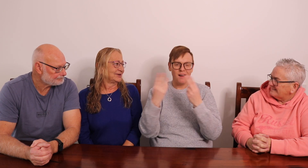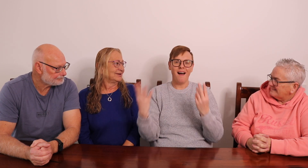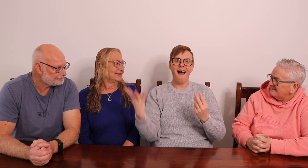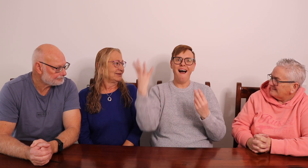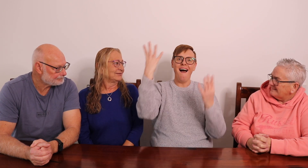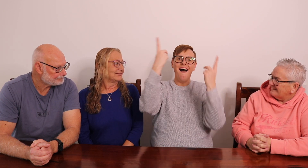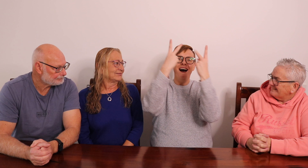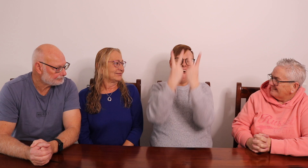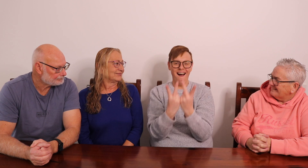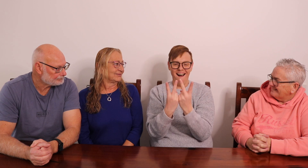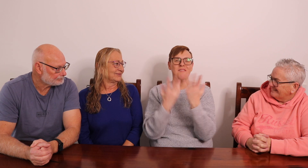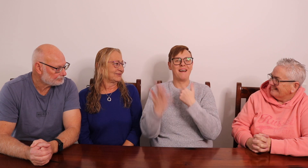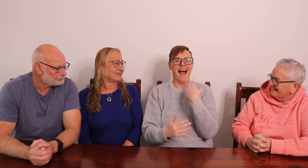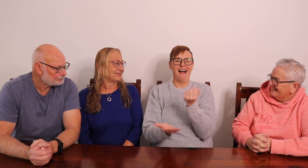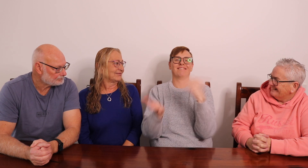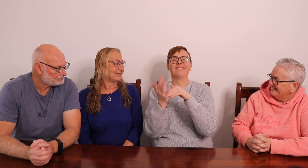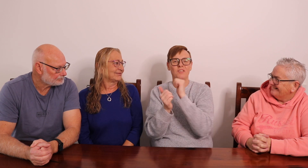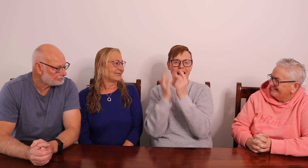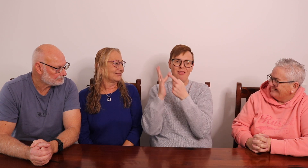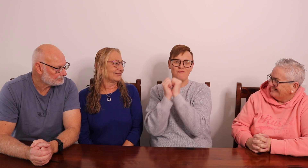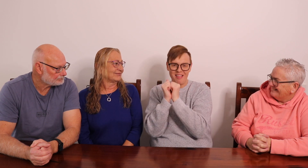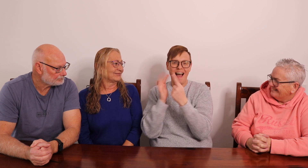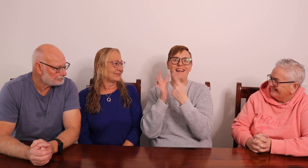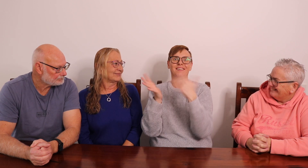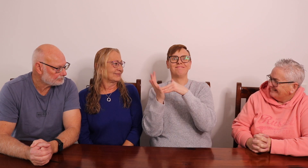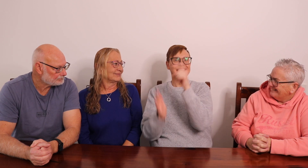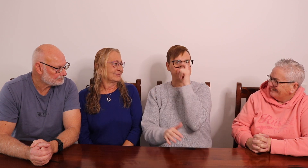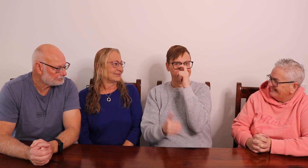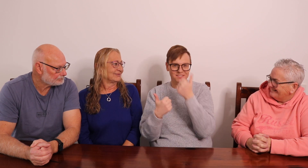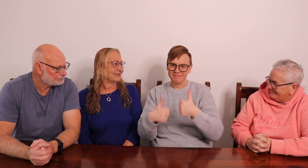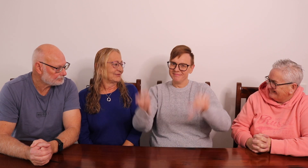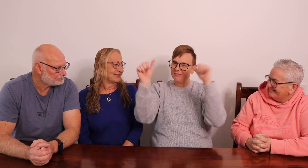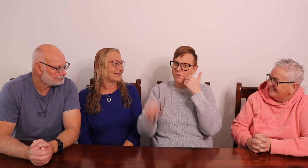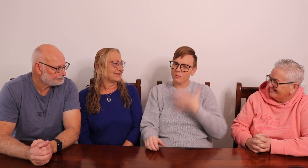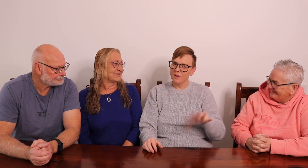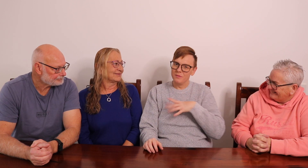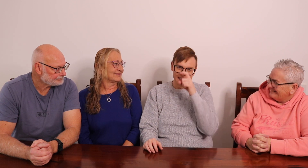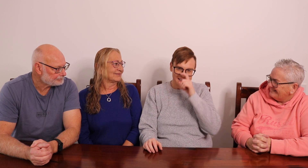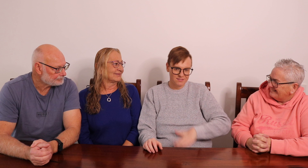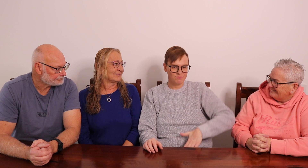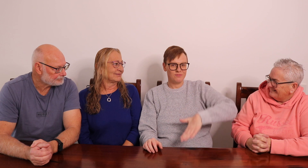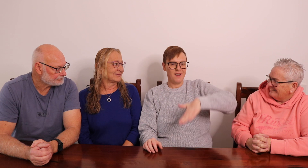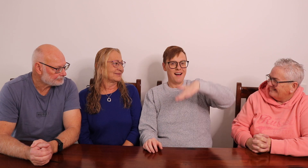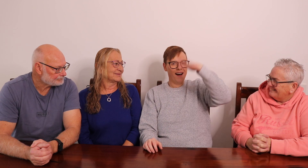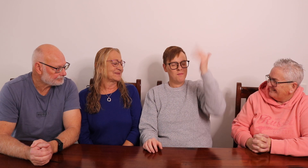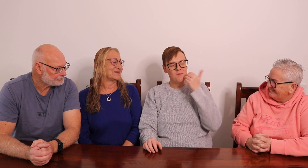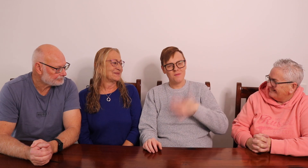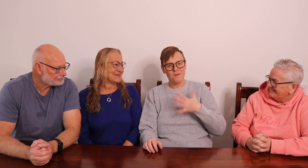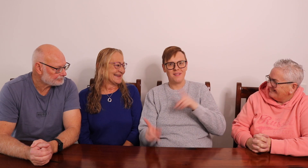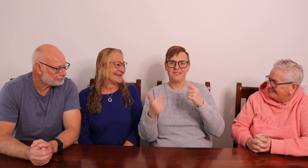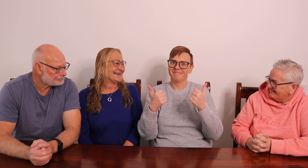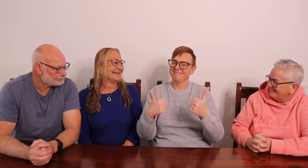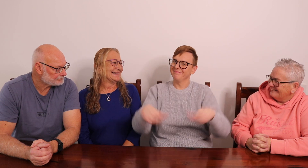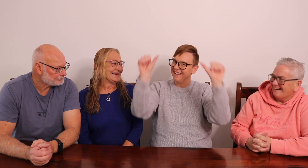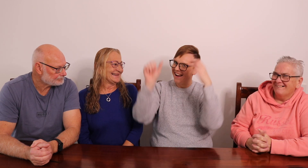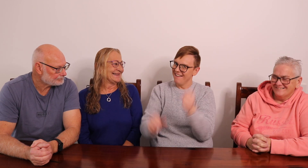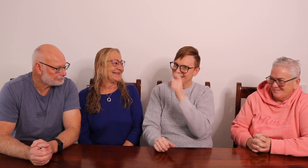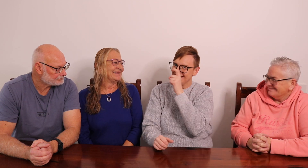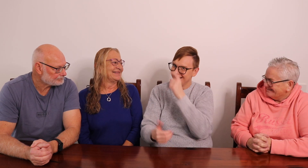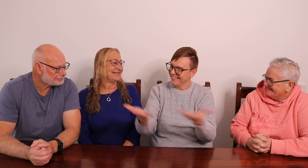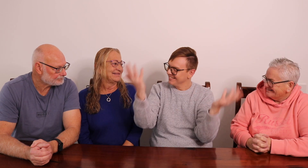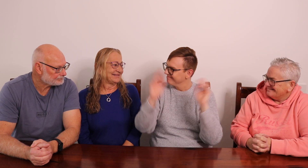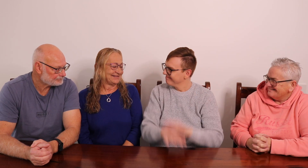So, I got extra brother and finally I have a sister, I have always wanted a sister growing up.